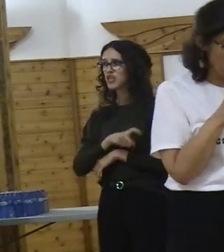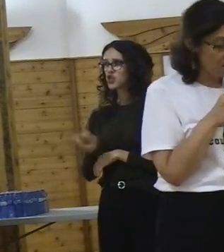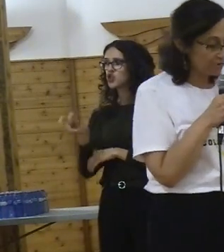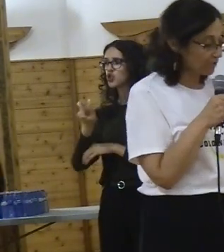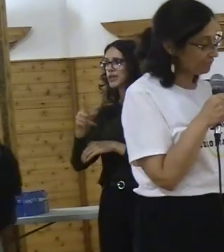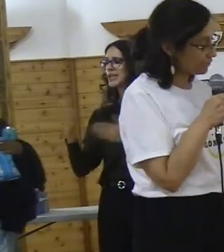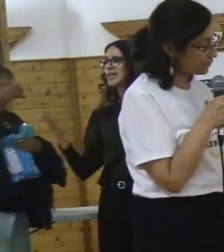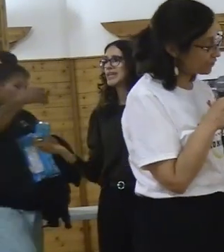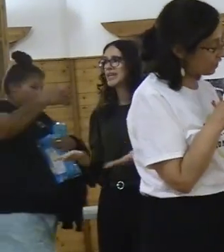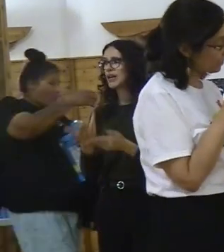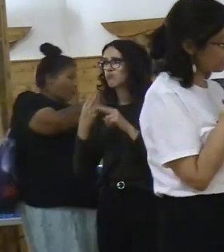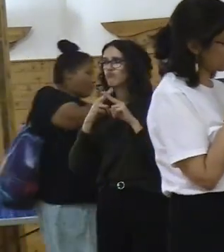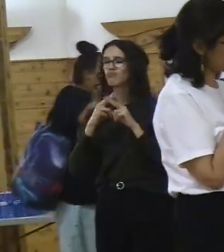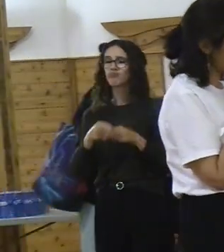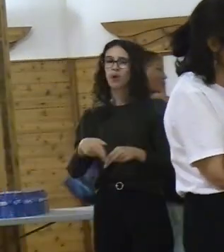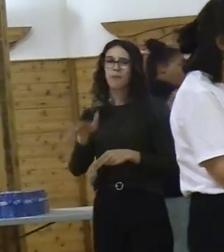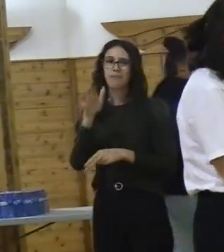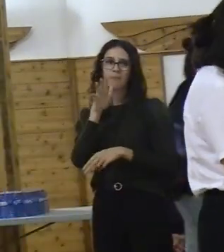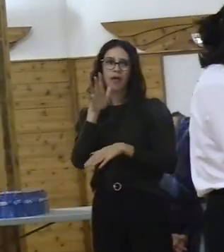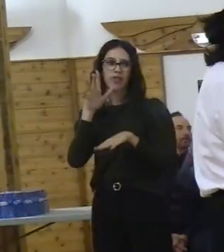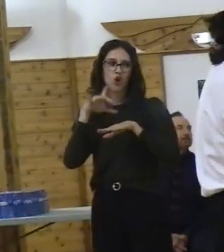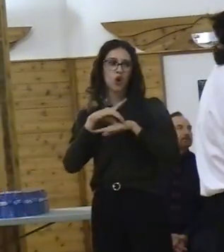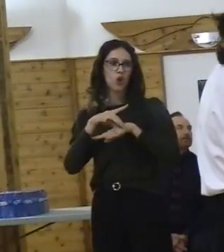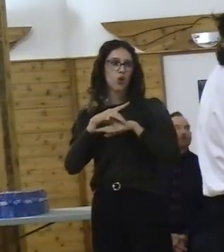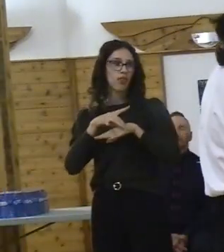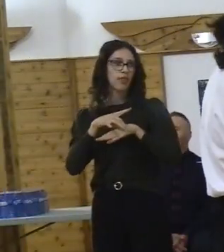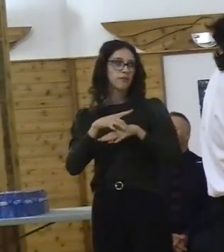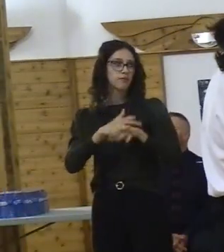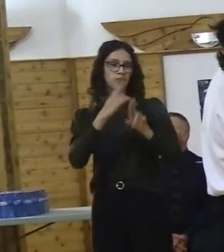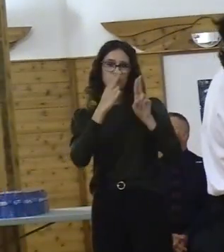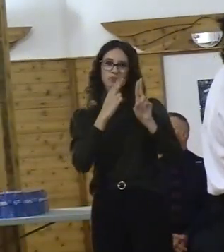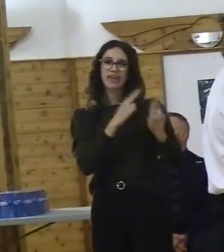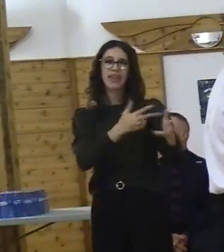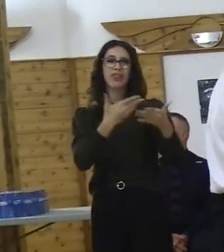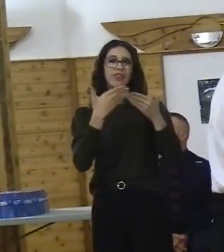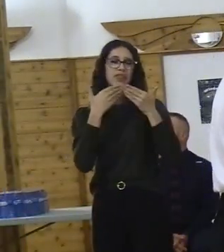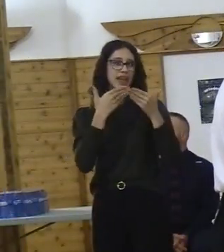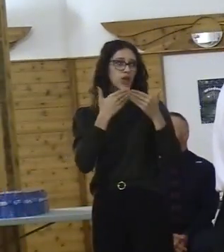So in honour of you sharing with us, we have this small gift to pass.